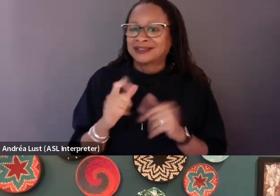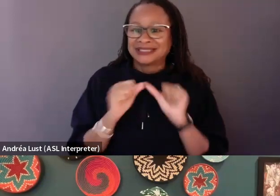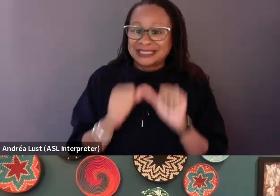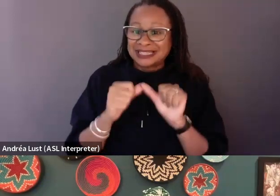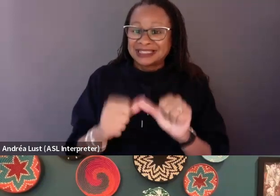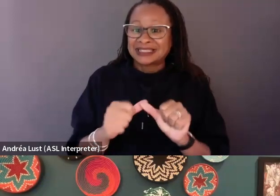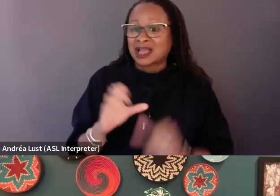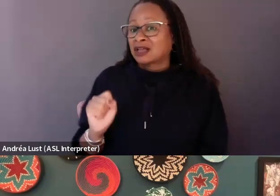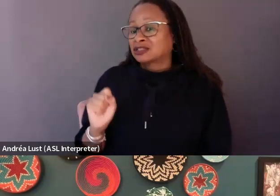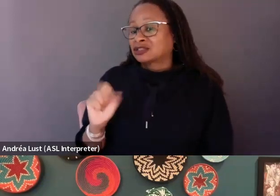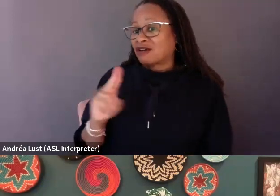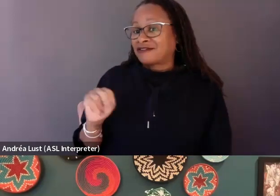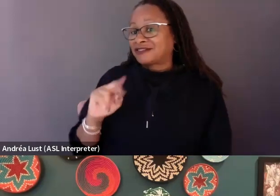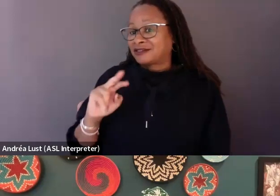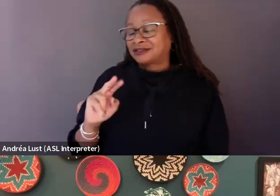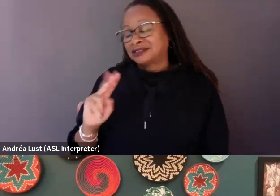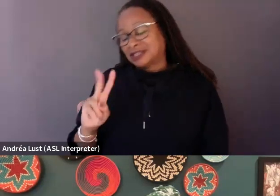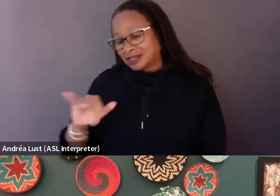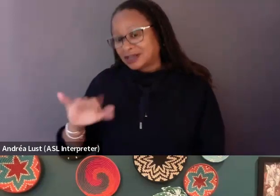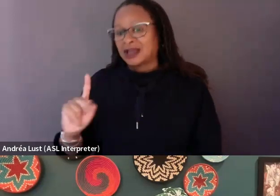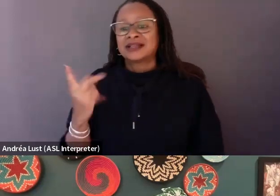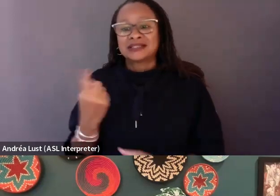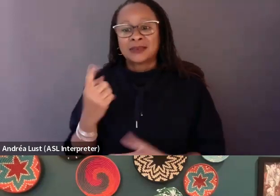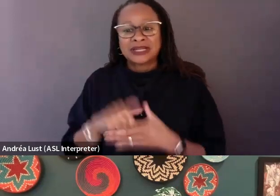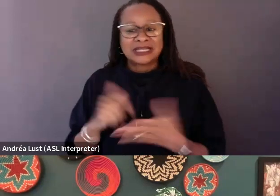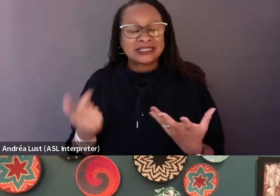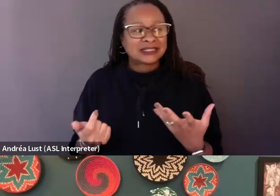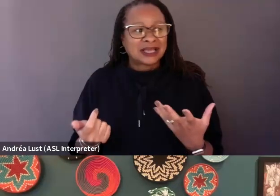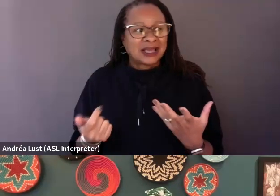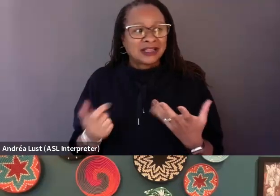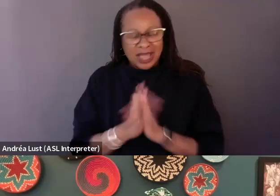at some point one has to ask the question, on whose shoulder does this burden lie on?